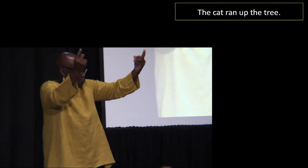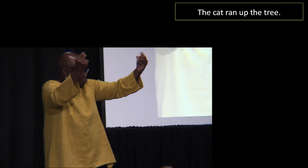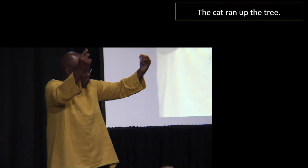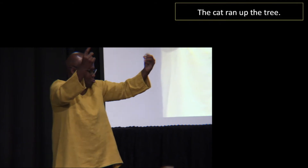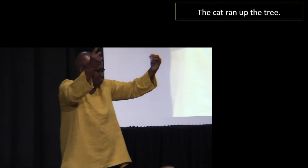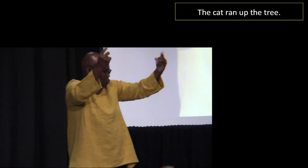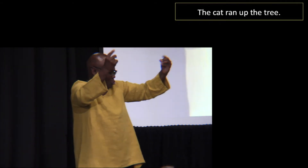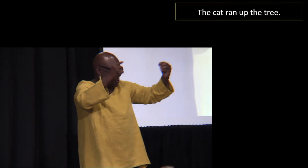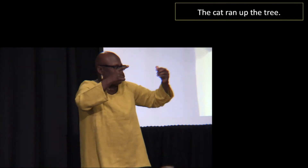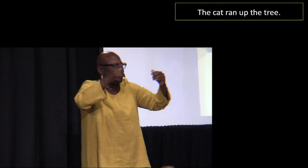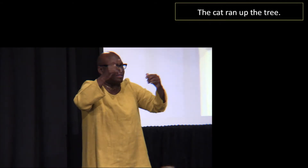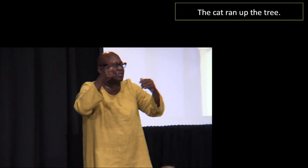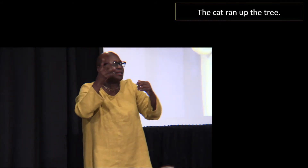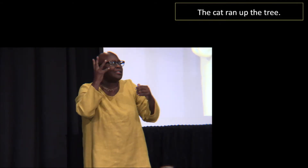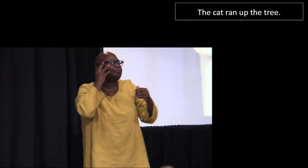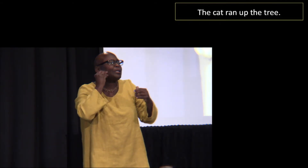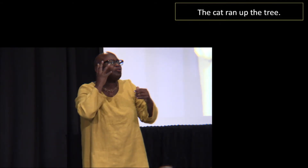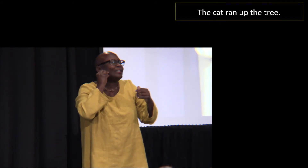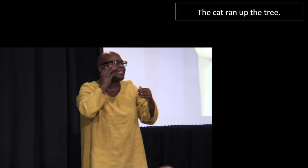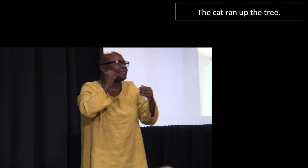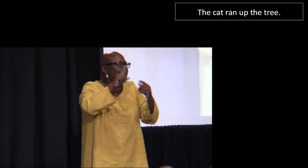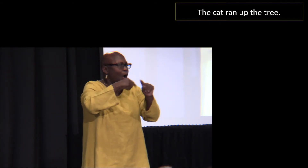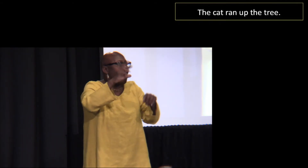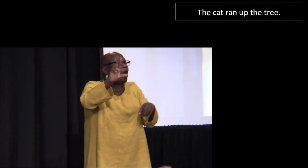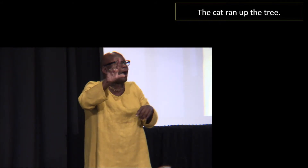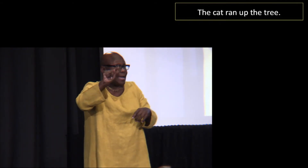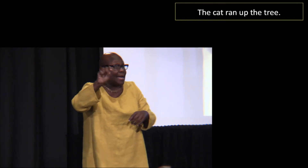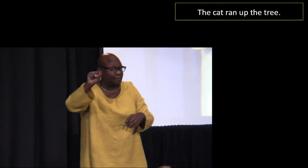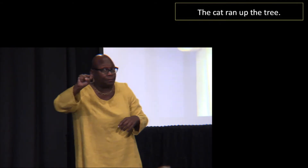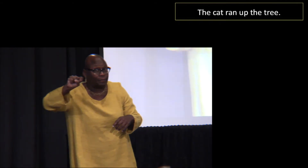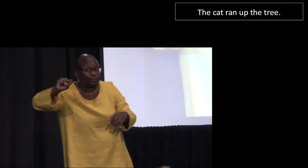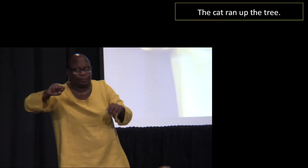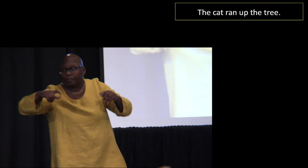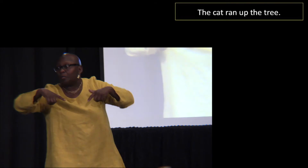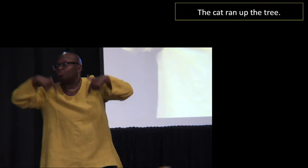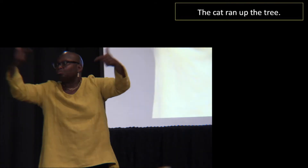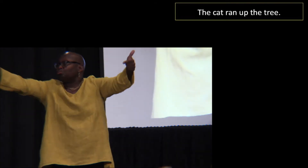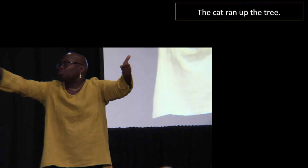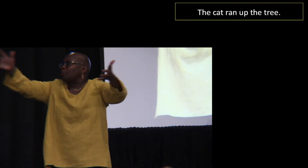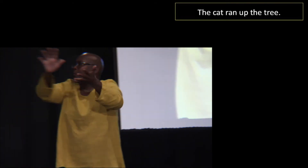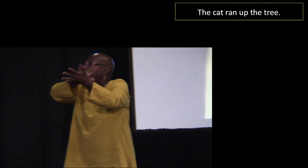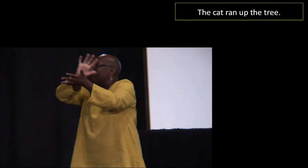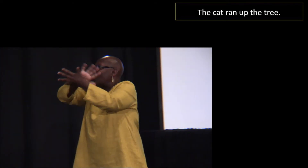I was talking about before. Let's look at the middle: RTS process.